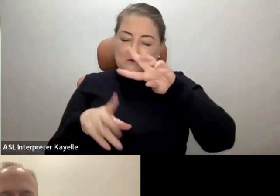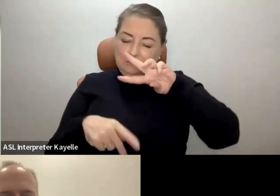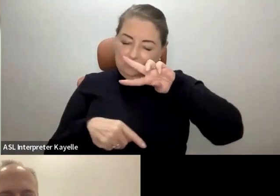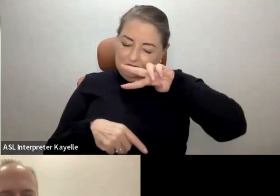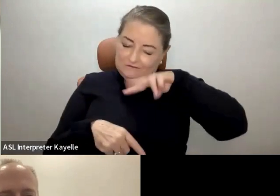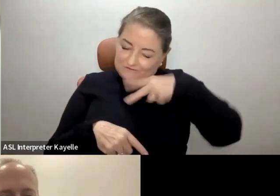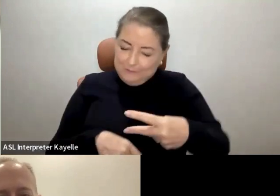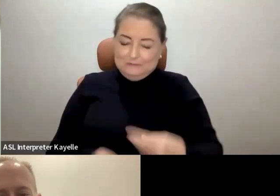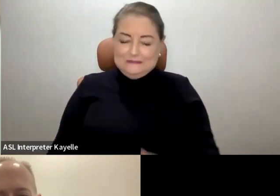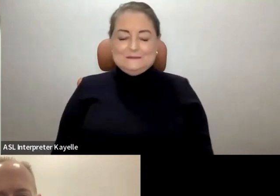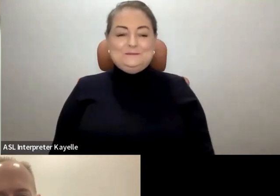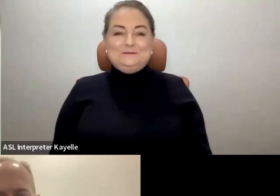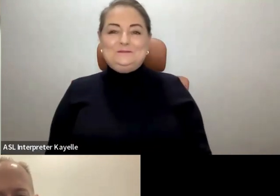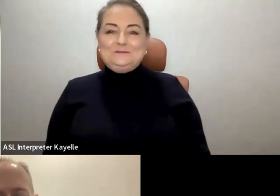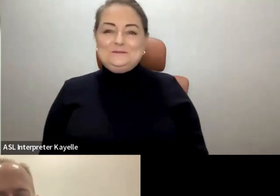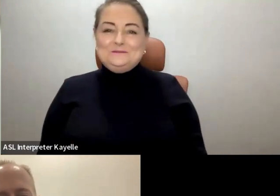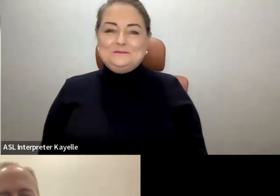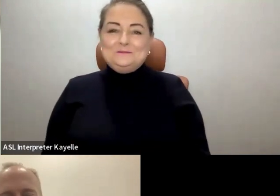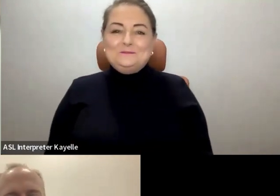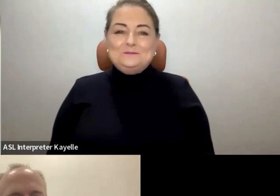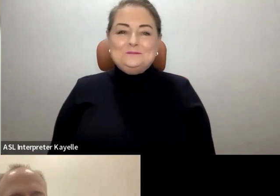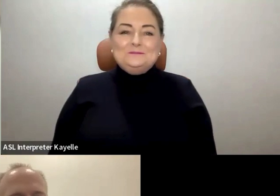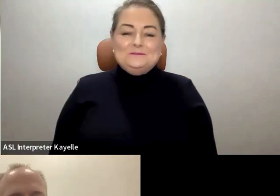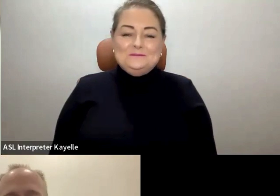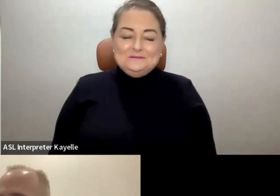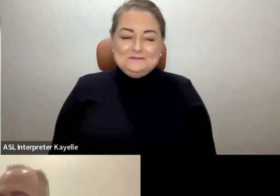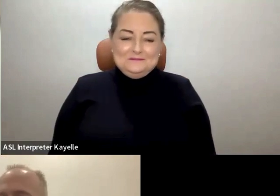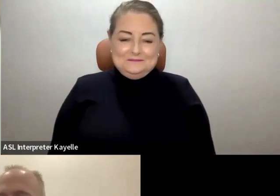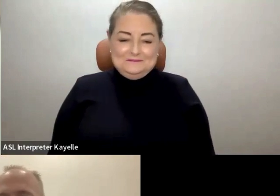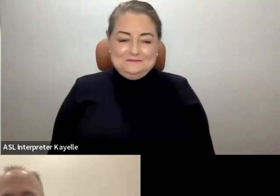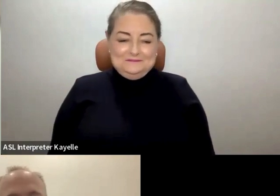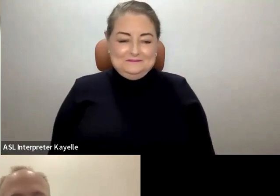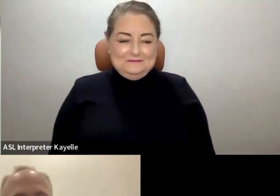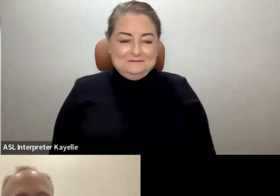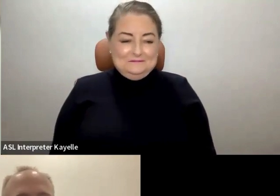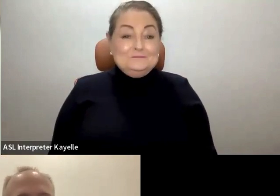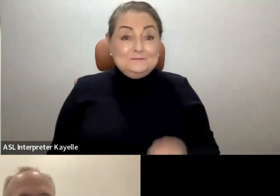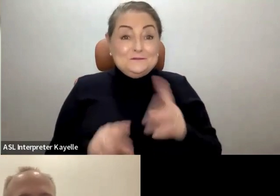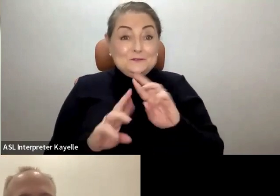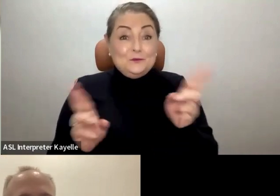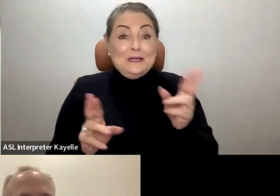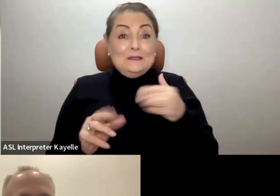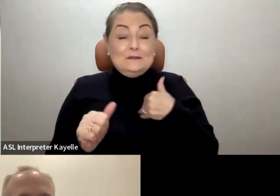[Tania Kalaitzidis] Absolutely. And so whenever you're ready, we can start with